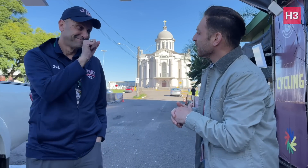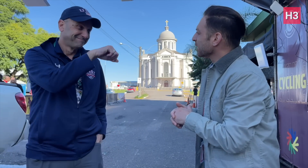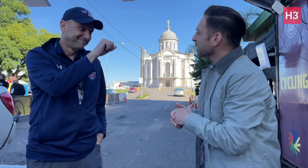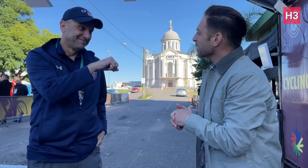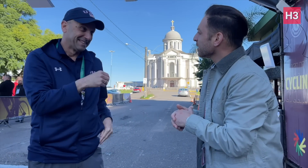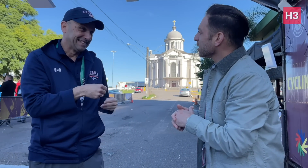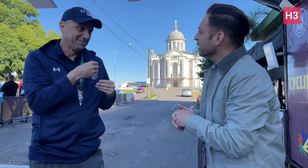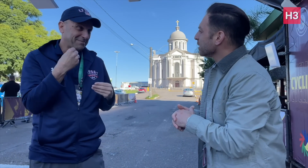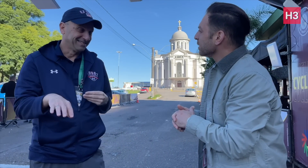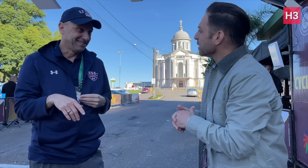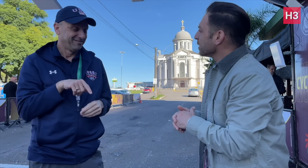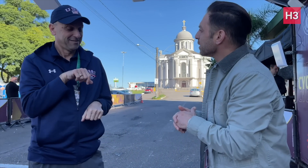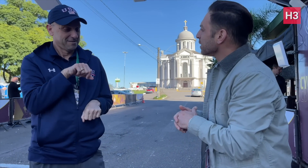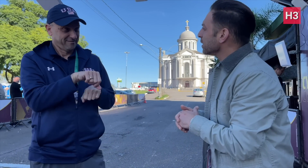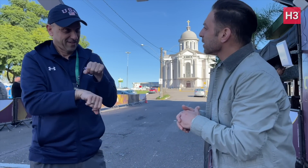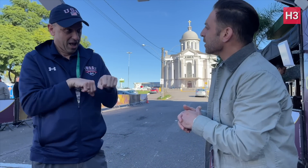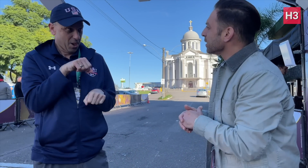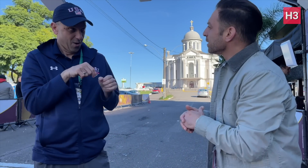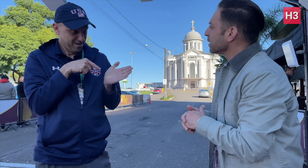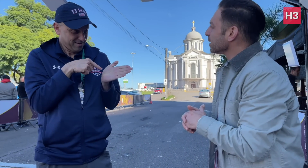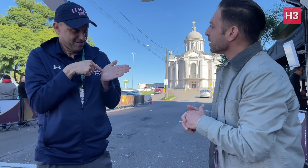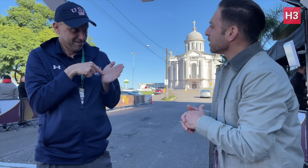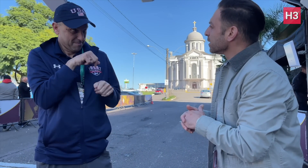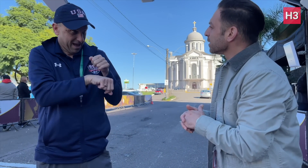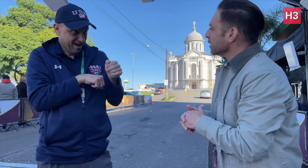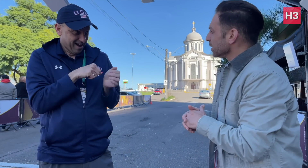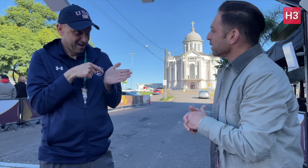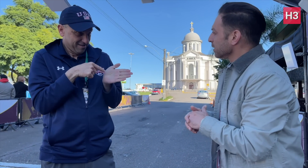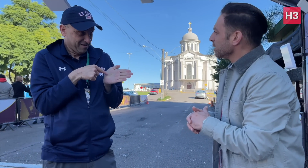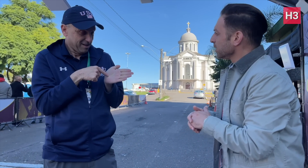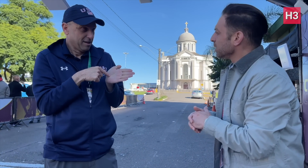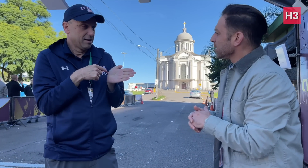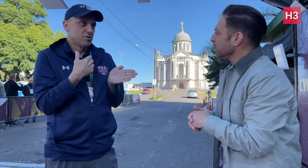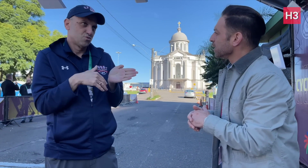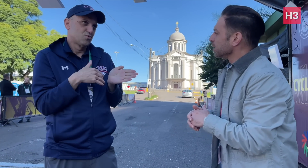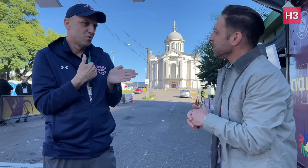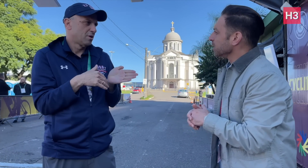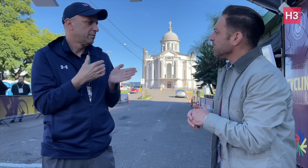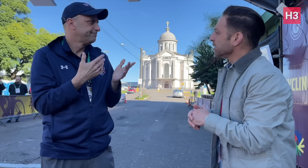Yes, it’s an expensive sport.